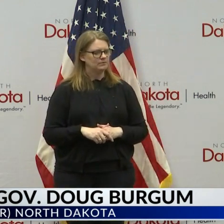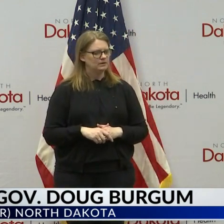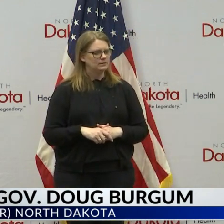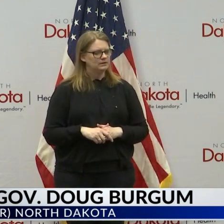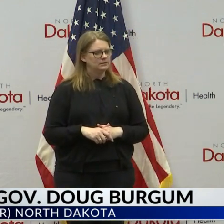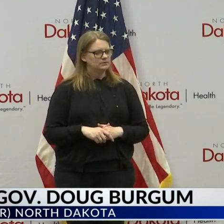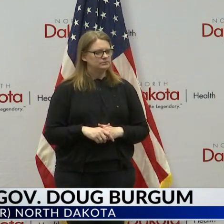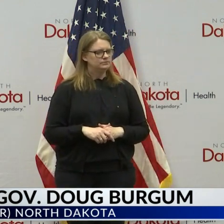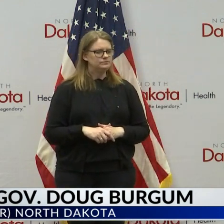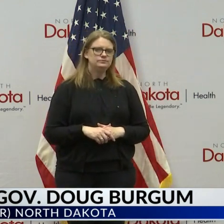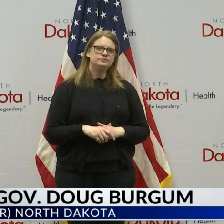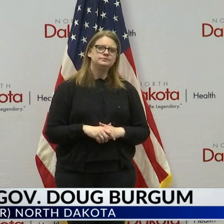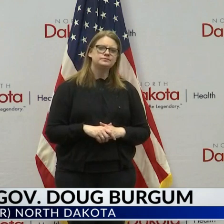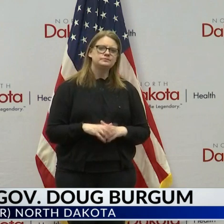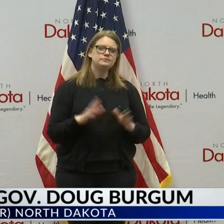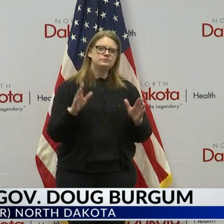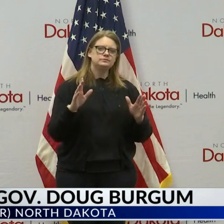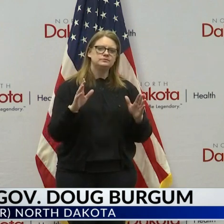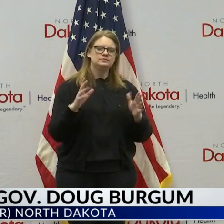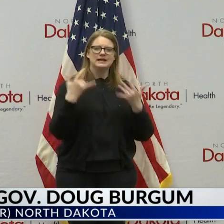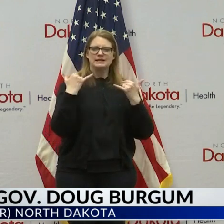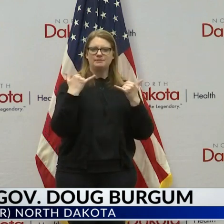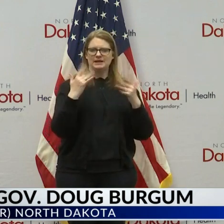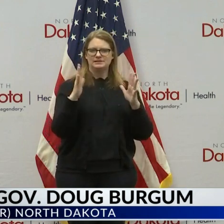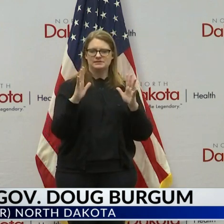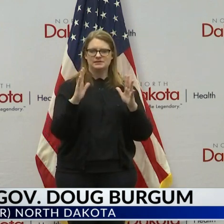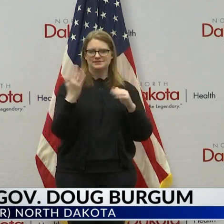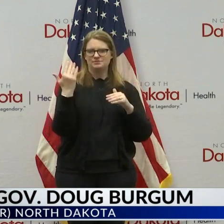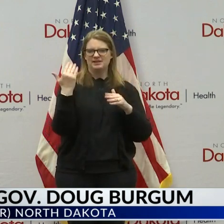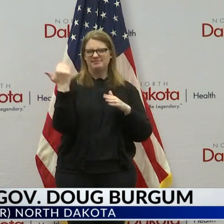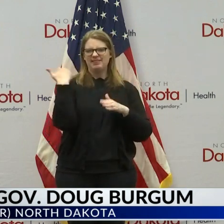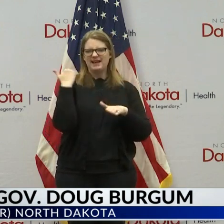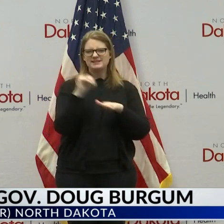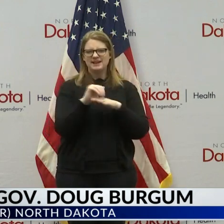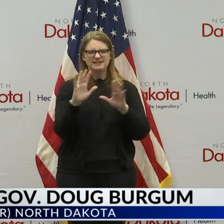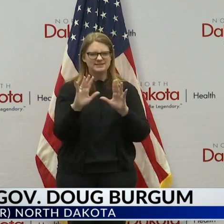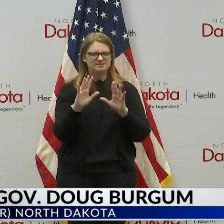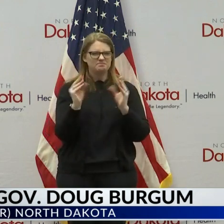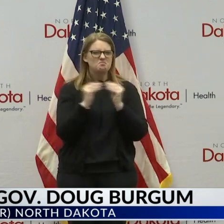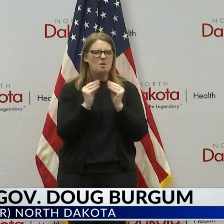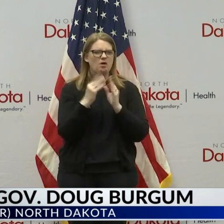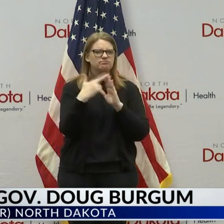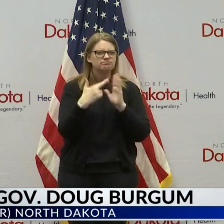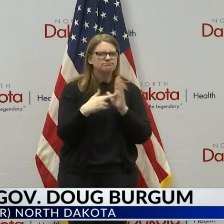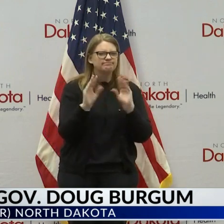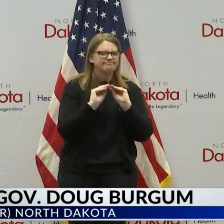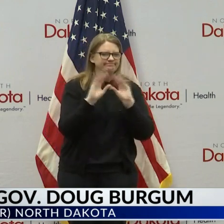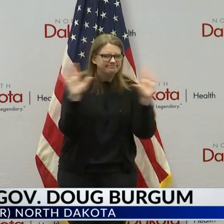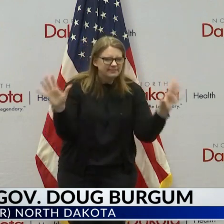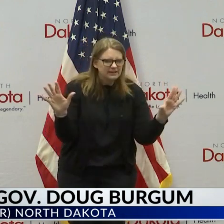FOR EVERYONE HERE. OTHER THINGS WE WANT TO PROVIDE AND THE CLARITY HAS